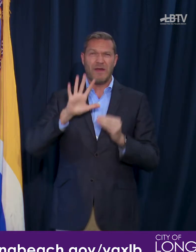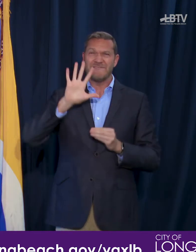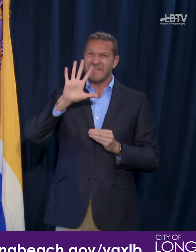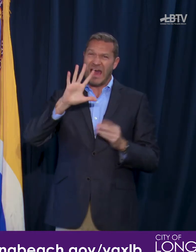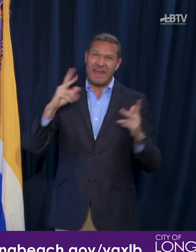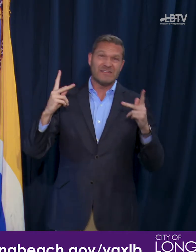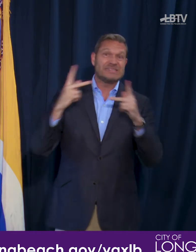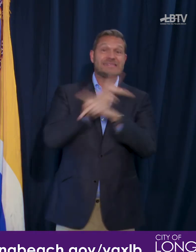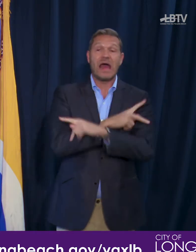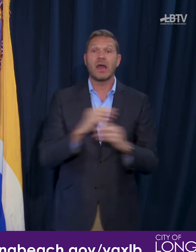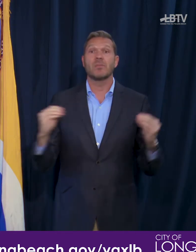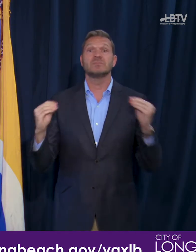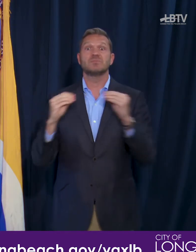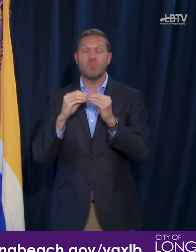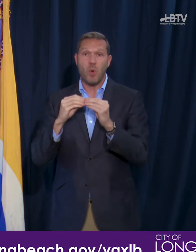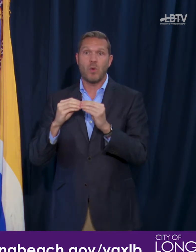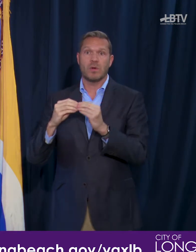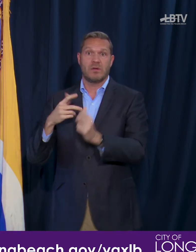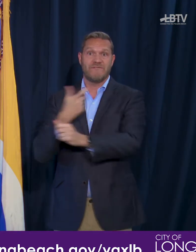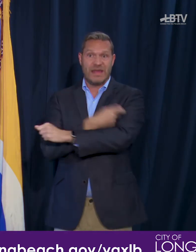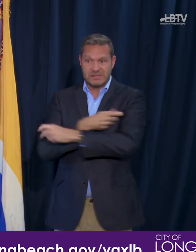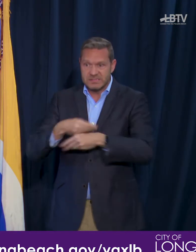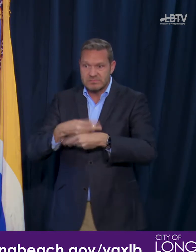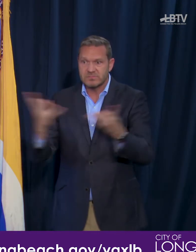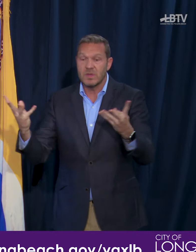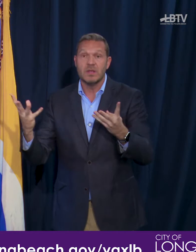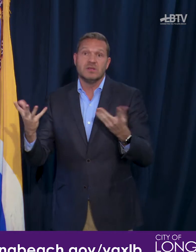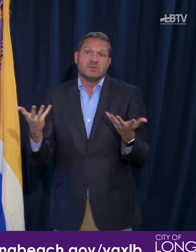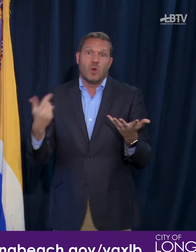the vaccine comes in, we'll be able to do more of that.